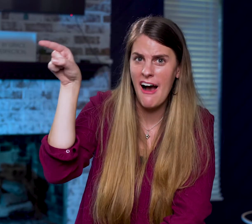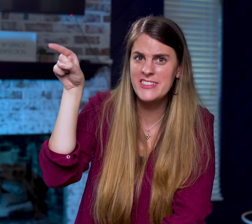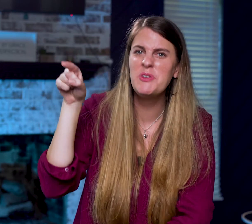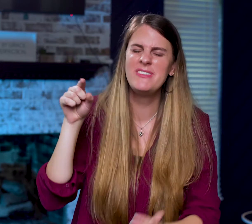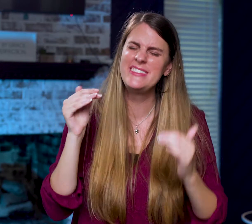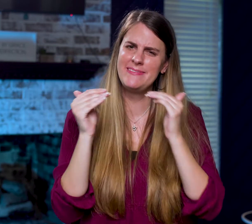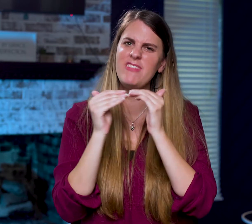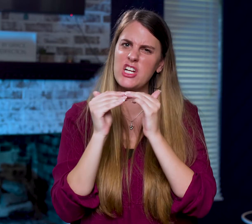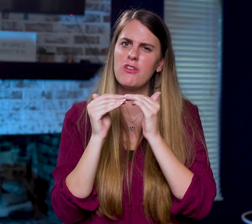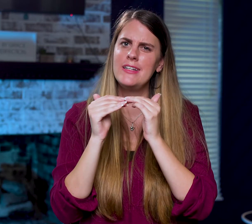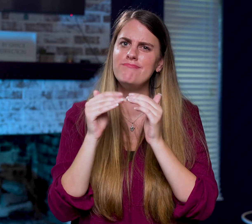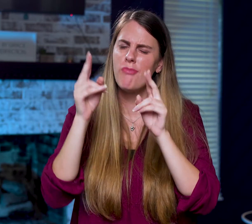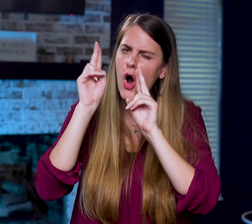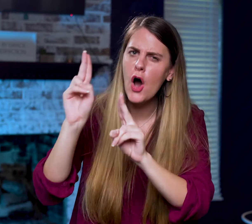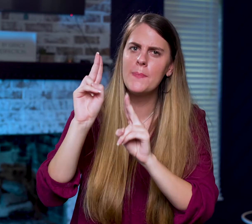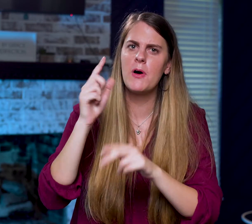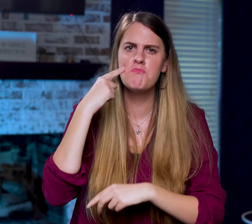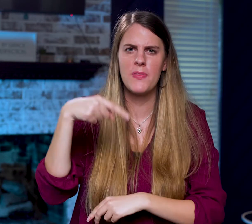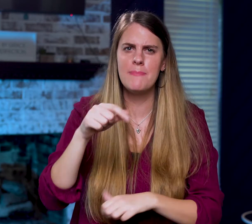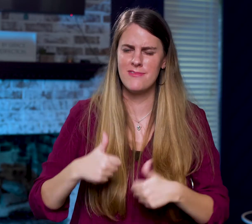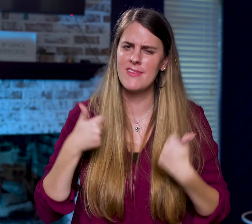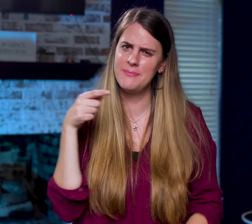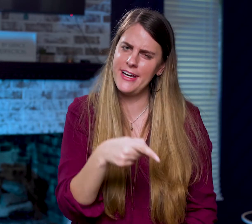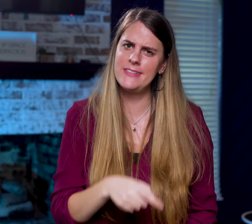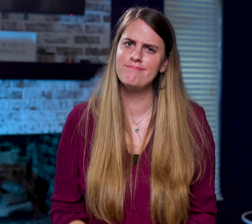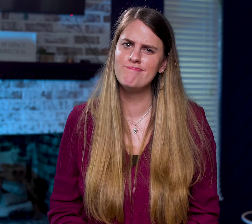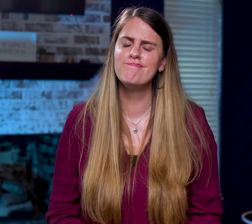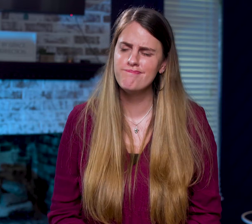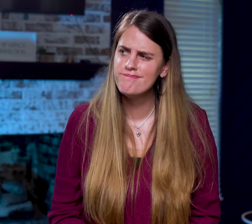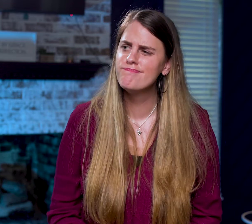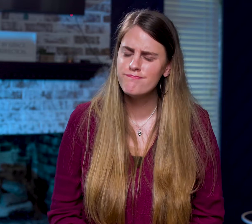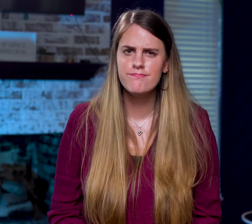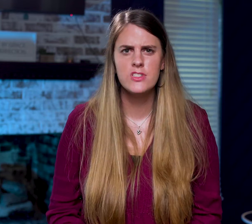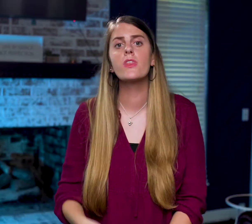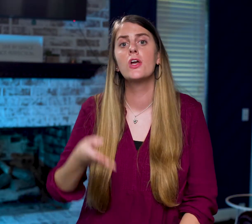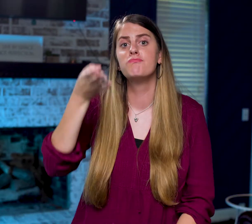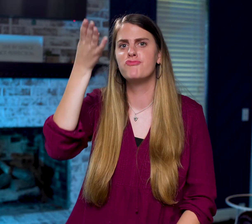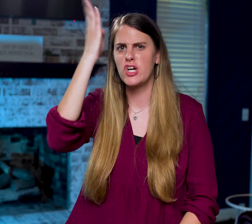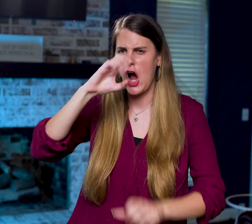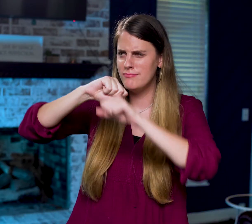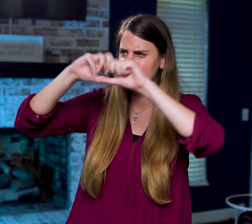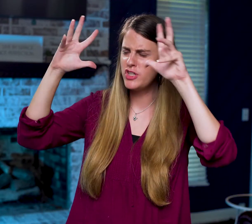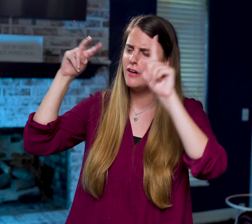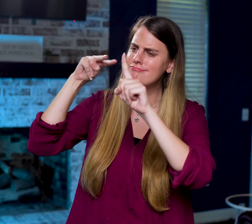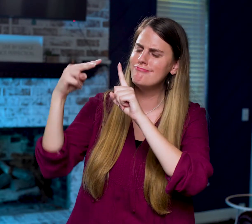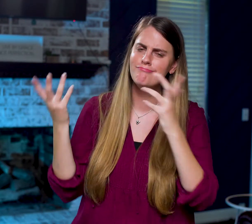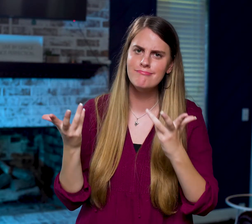so it’s equally honorable for them to live there. The God Shot: